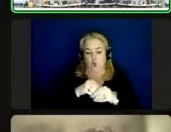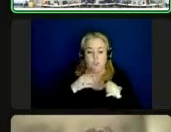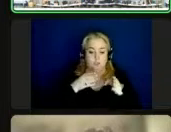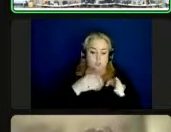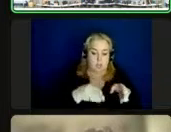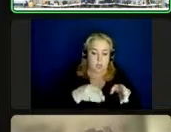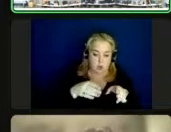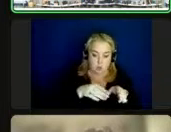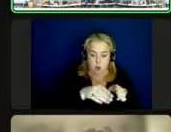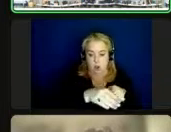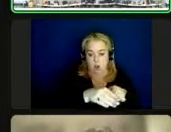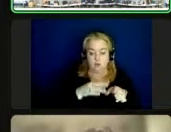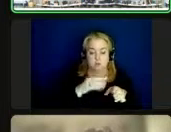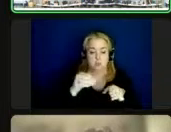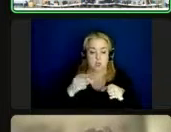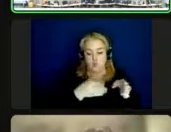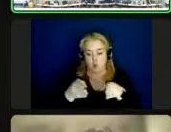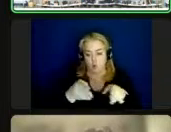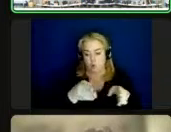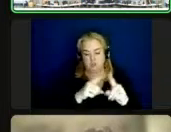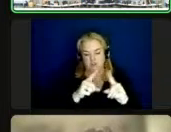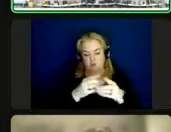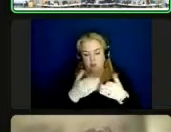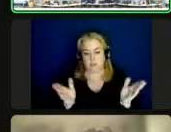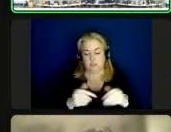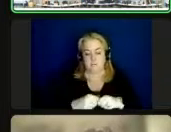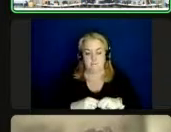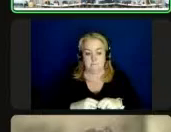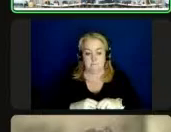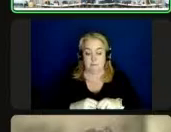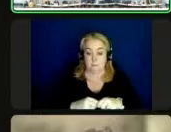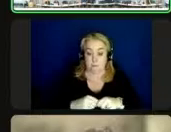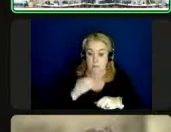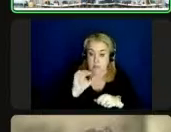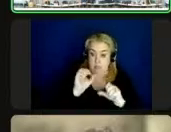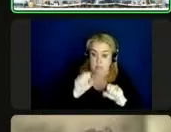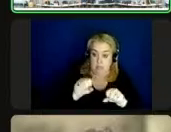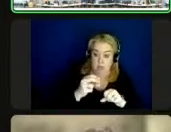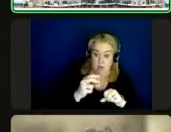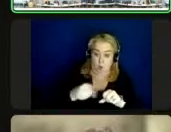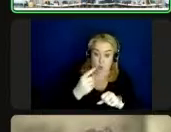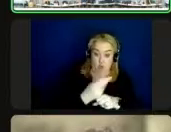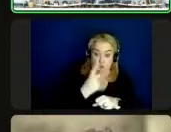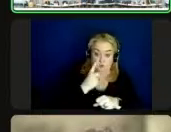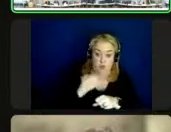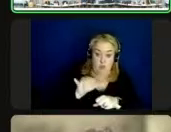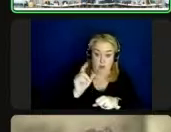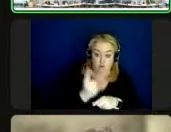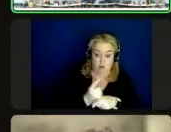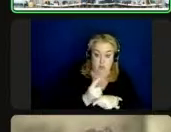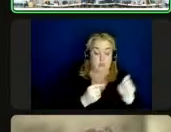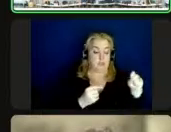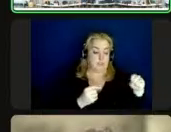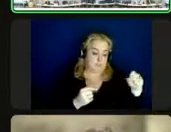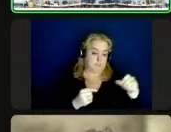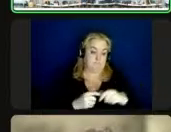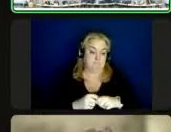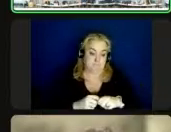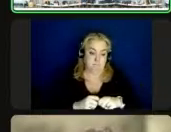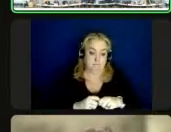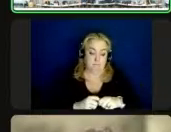SO AS FOR TRANSPORTATION